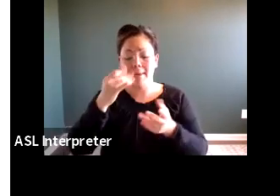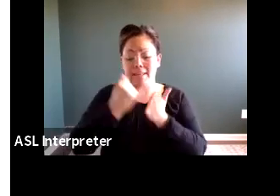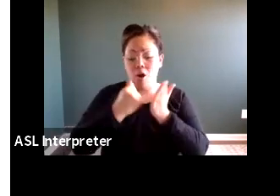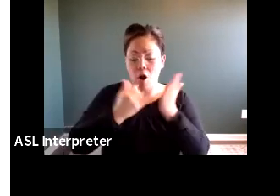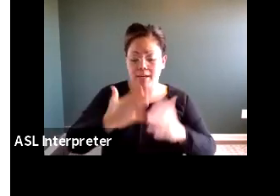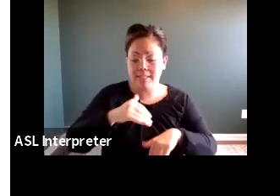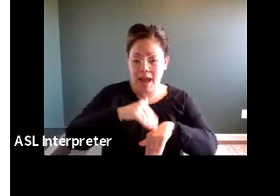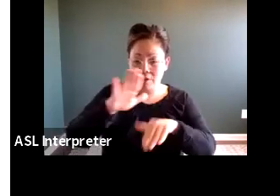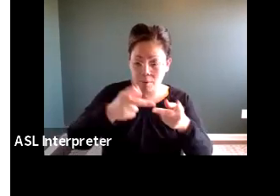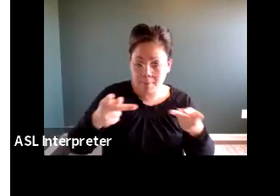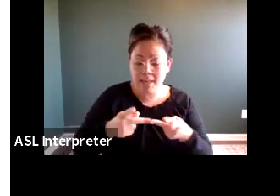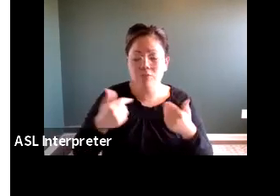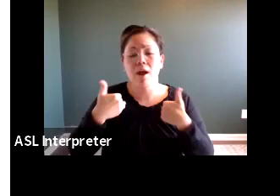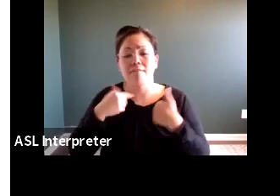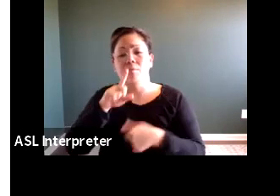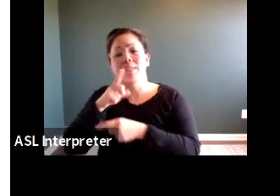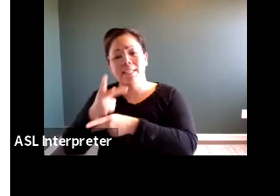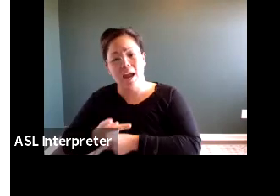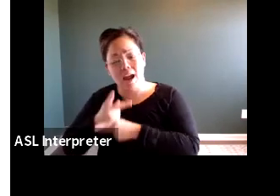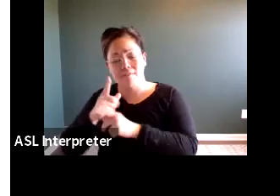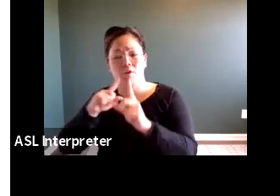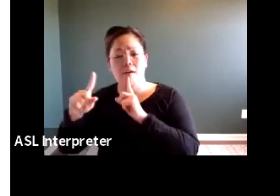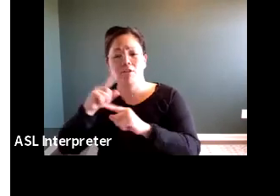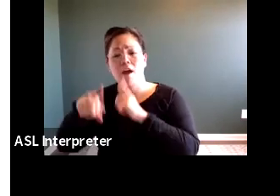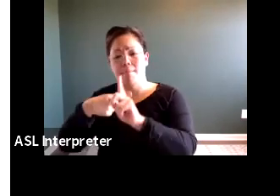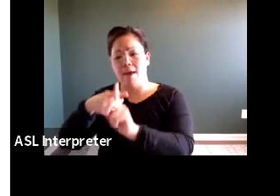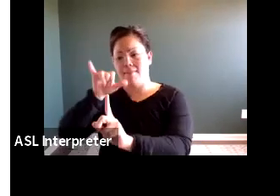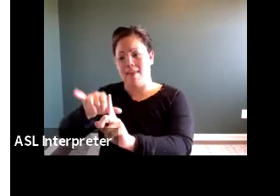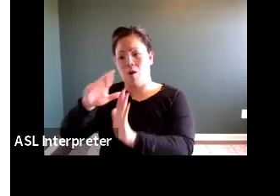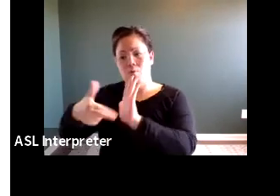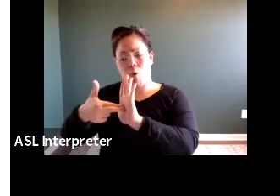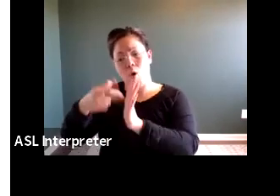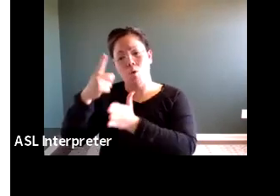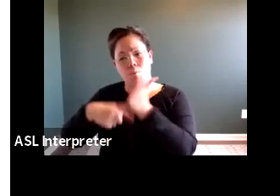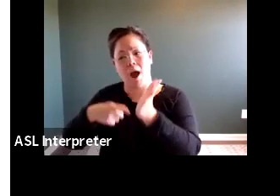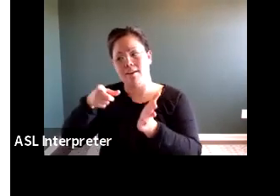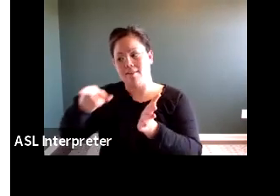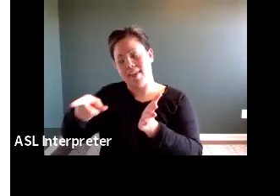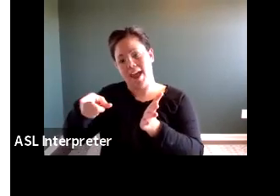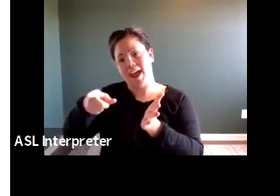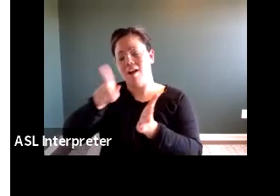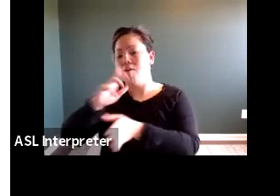to have that careful conversation with them about, you know this is the role that you are currently playing in the outbreak and what can you do